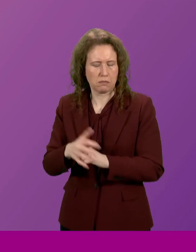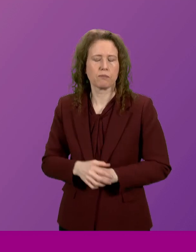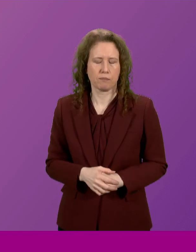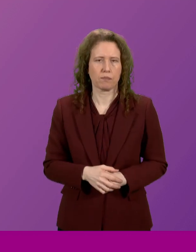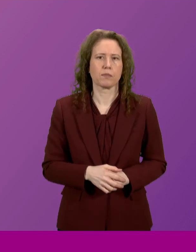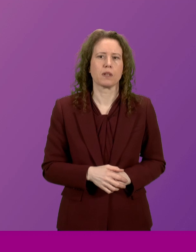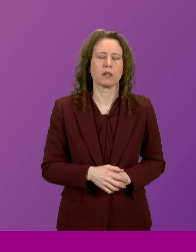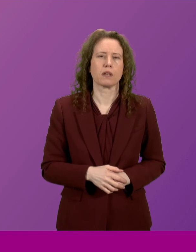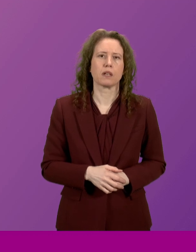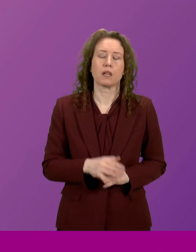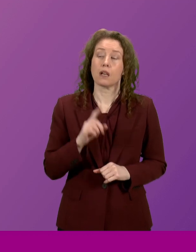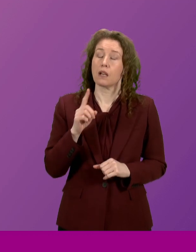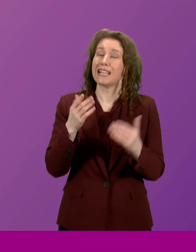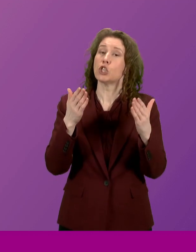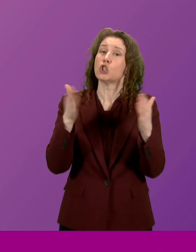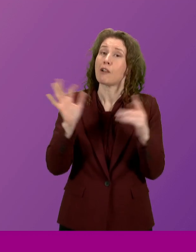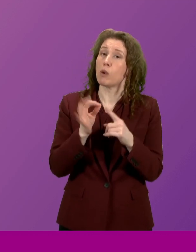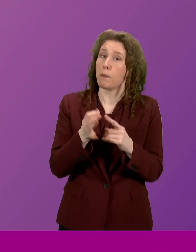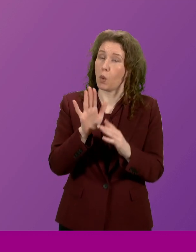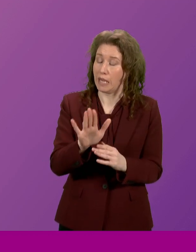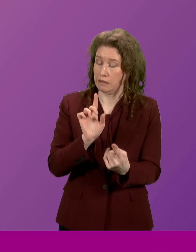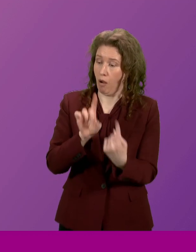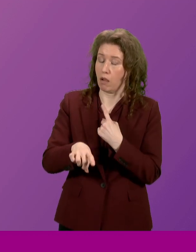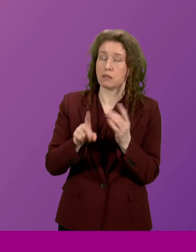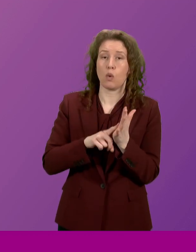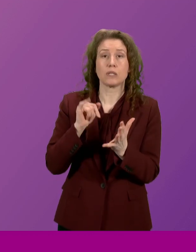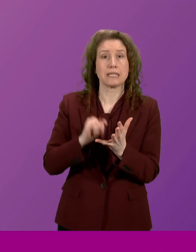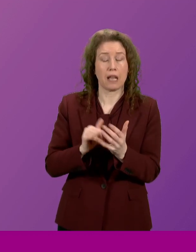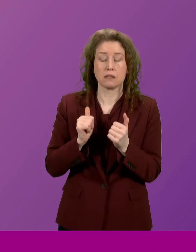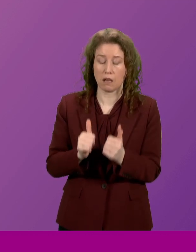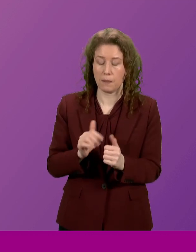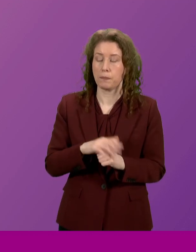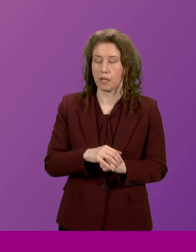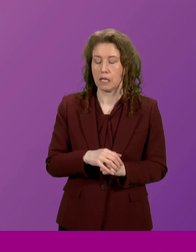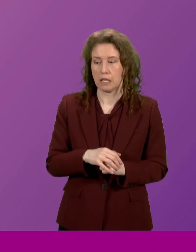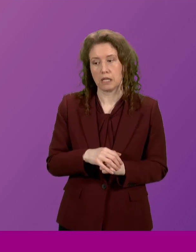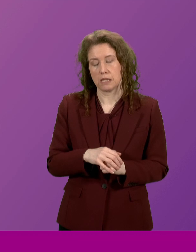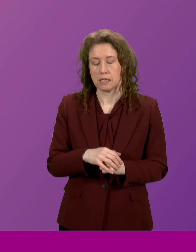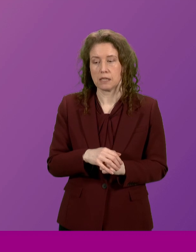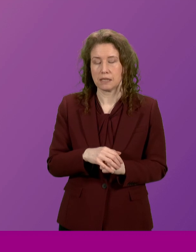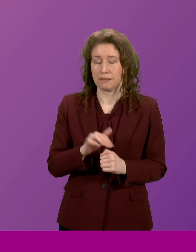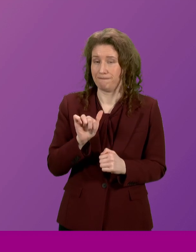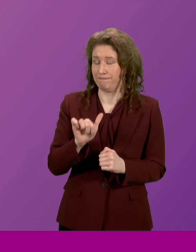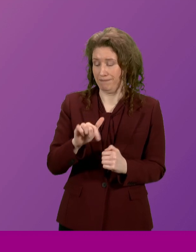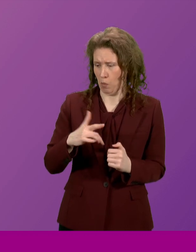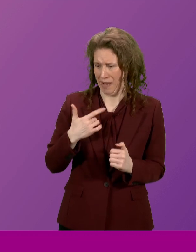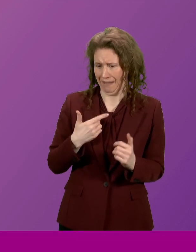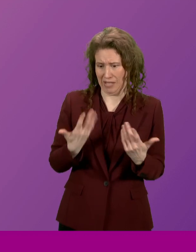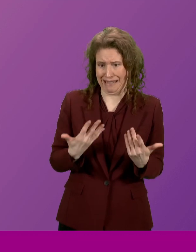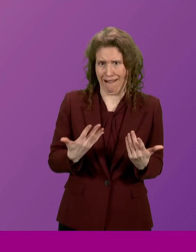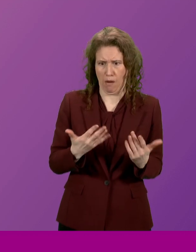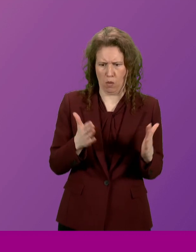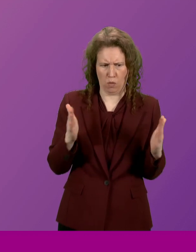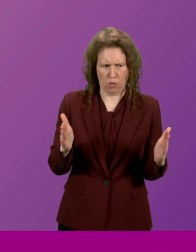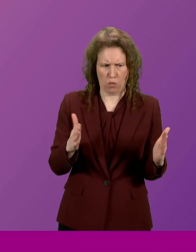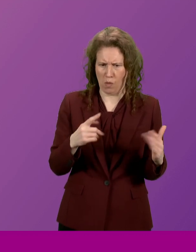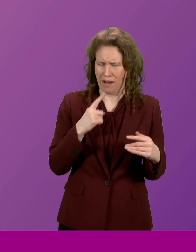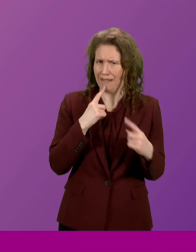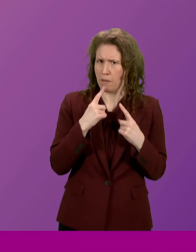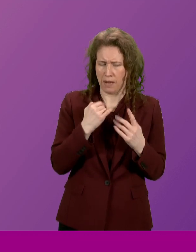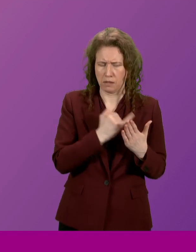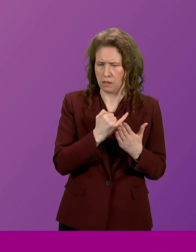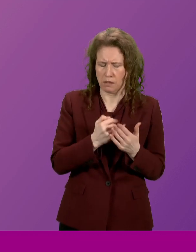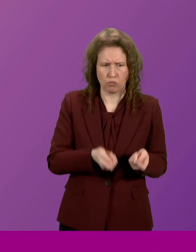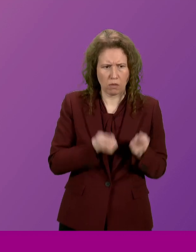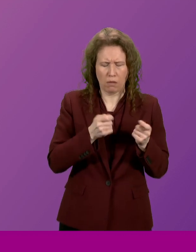On Lorna Slater’s general point, we are living in an era in which disinformation is regularly